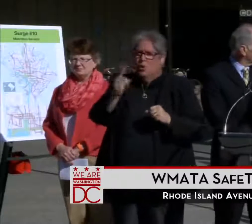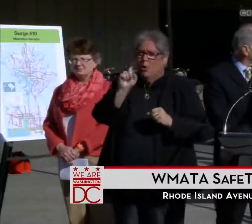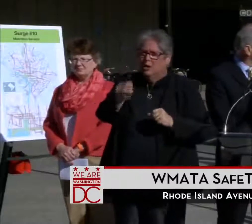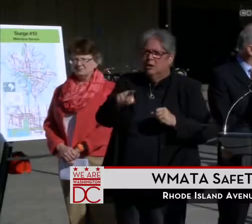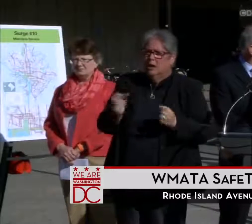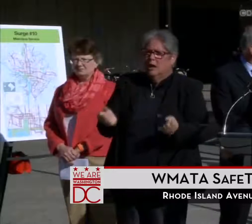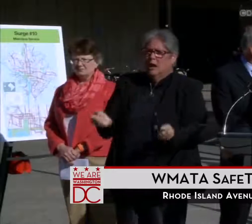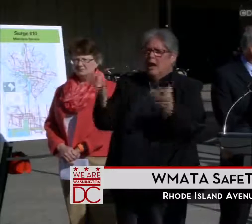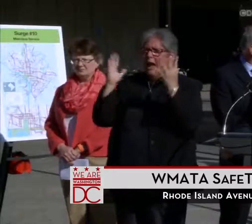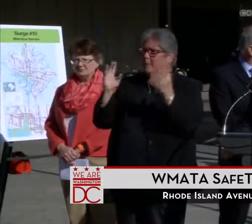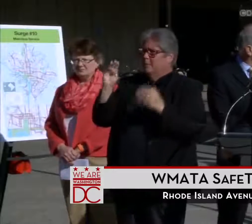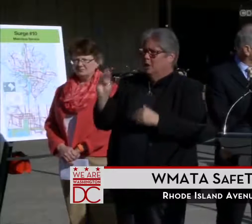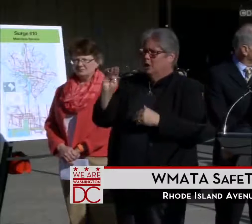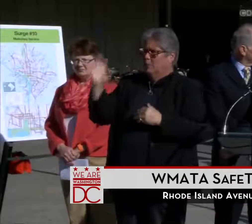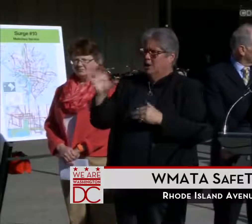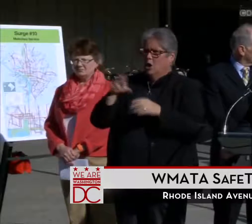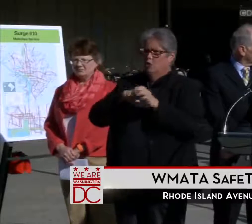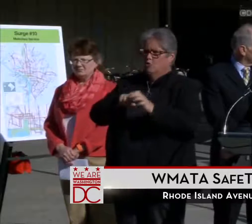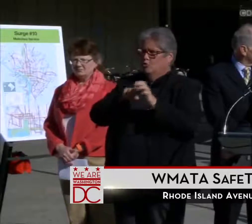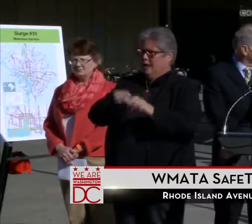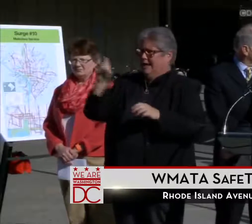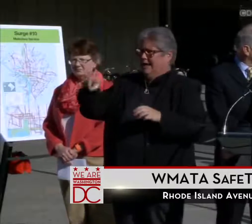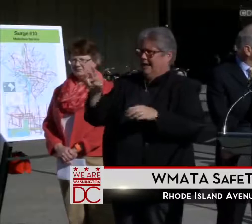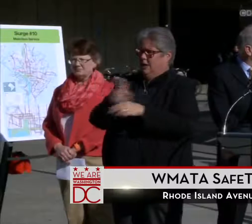HOW MANY MONTGOMERY COUNTY RIDERS NEED TO USE ALTERNATIVES